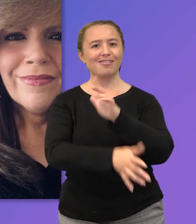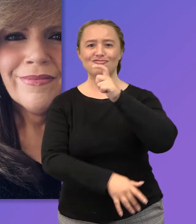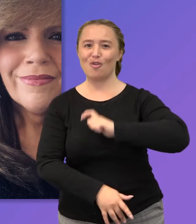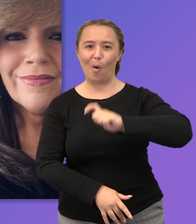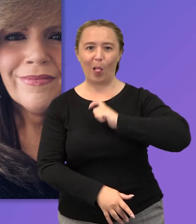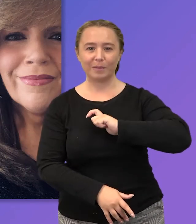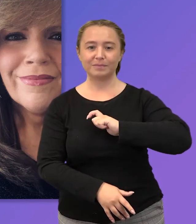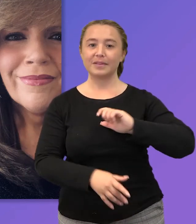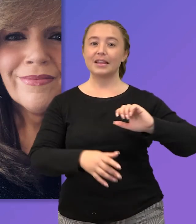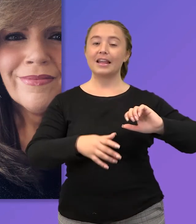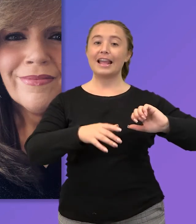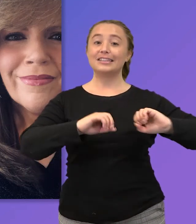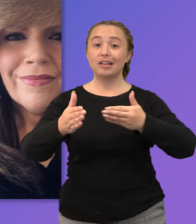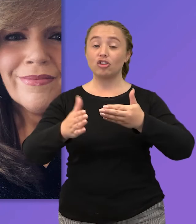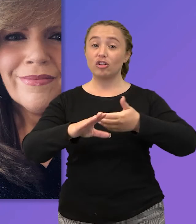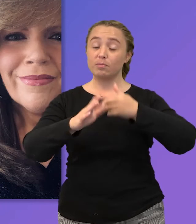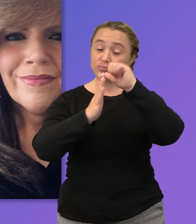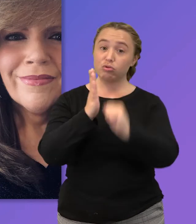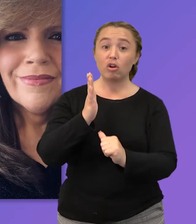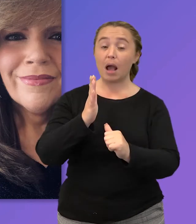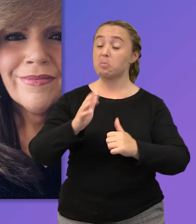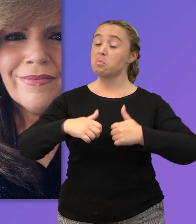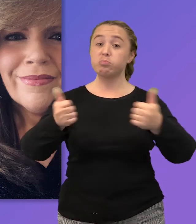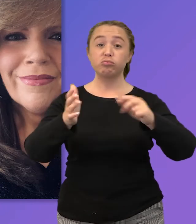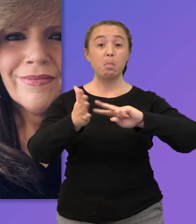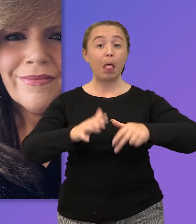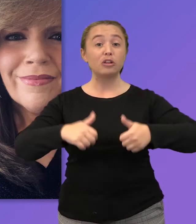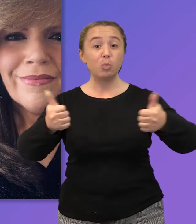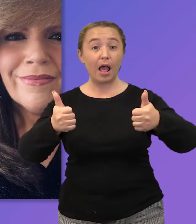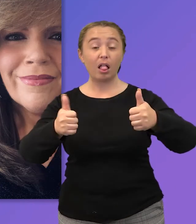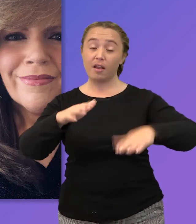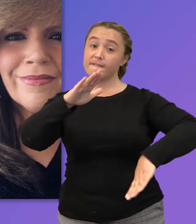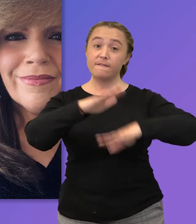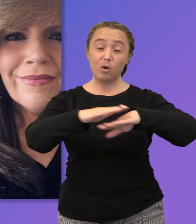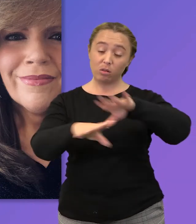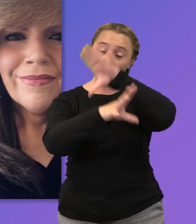my role. The induction program was extremely well-planned, comprehensive and consisted